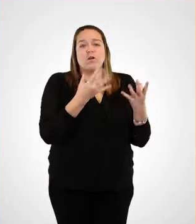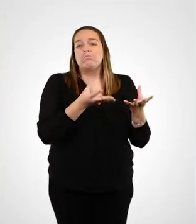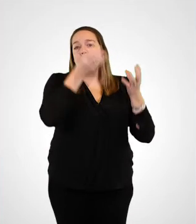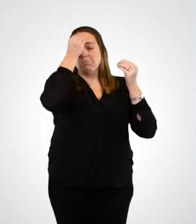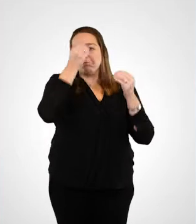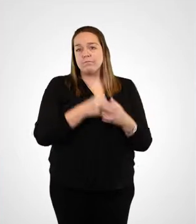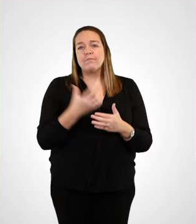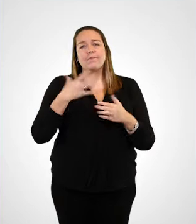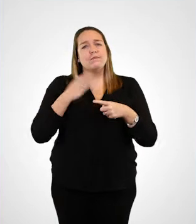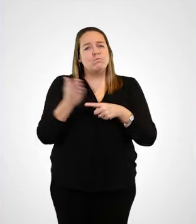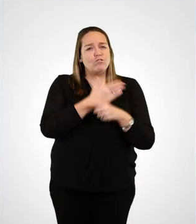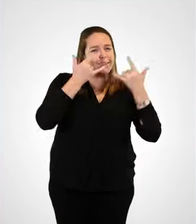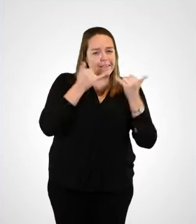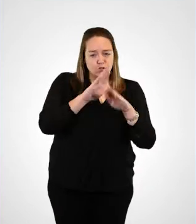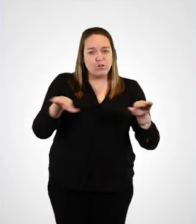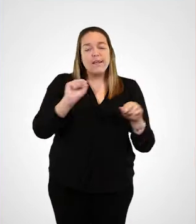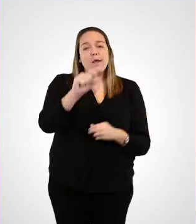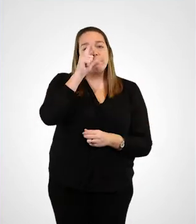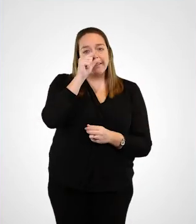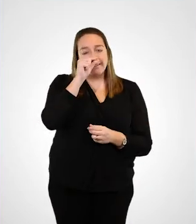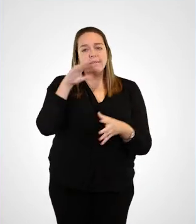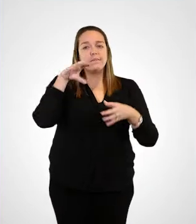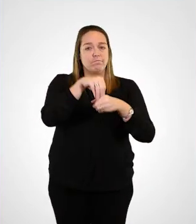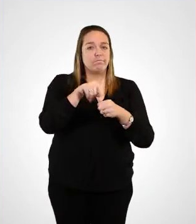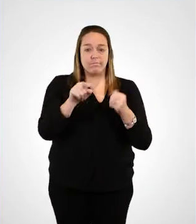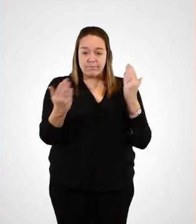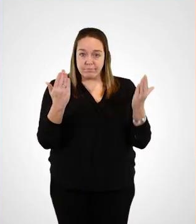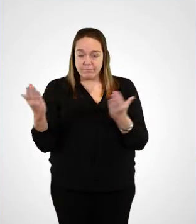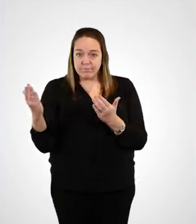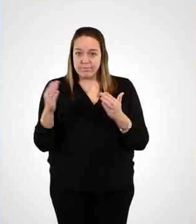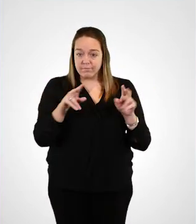It's important to do a pre-test of children's ability in these contrasts